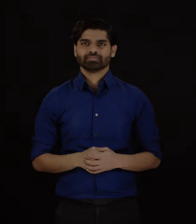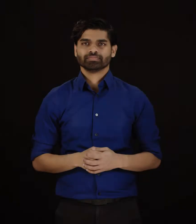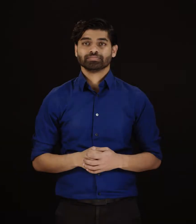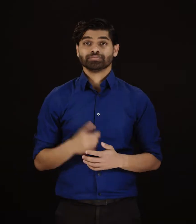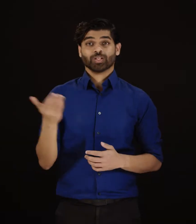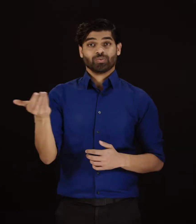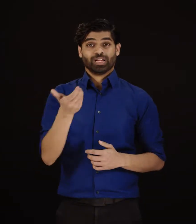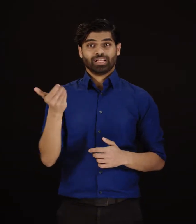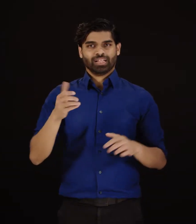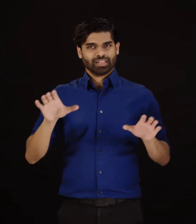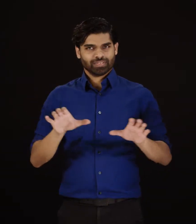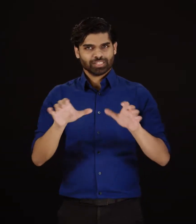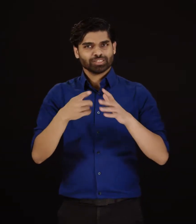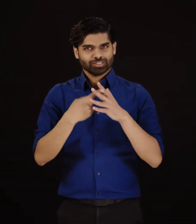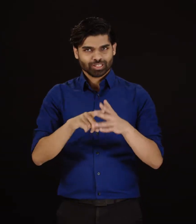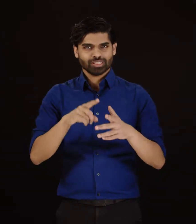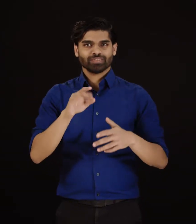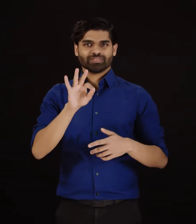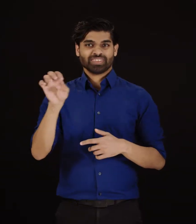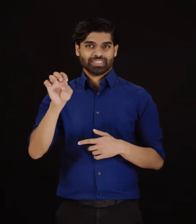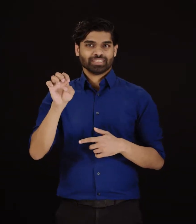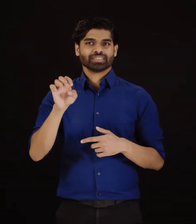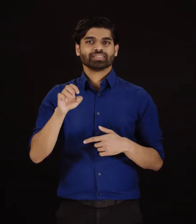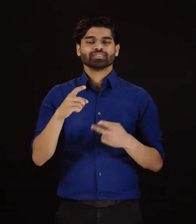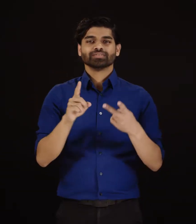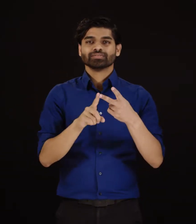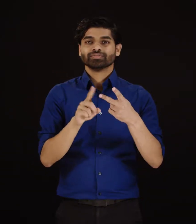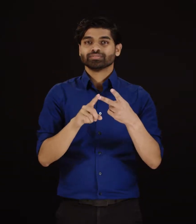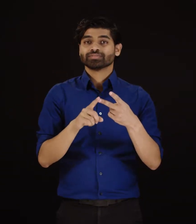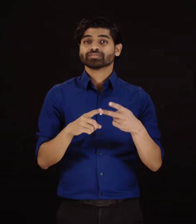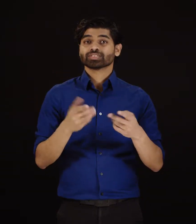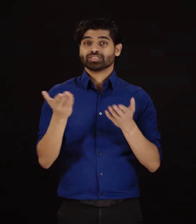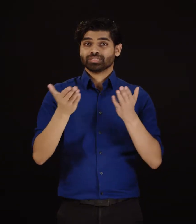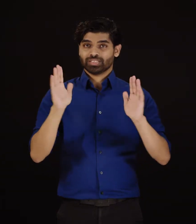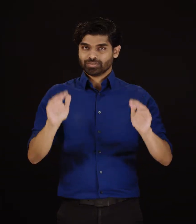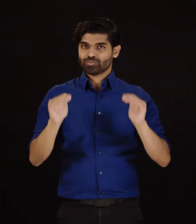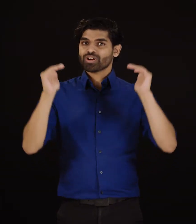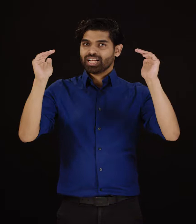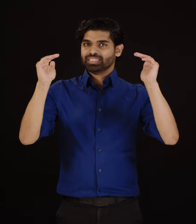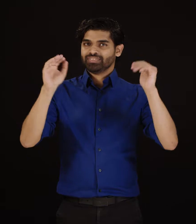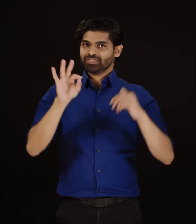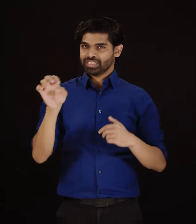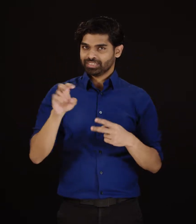Wireless Activation Fees and Upgrade Service Fees are one-time fees that may